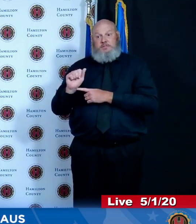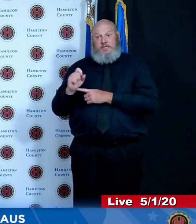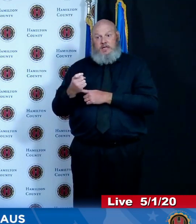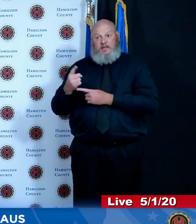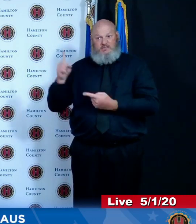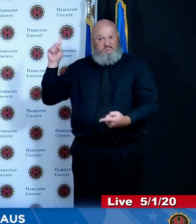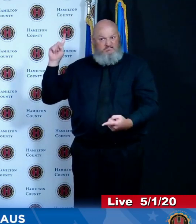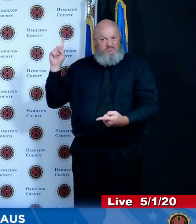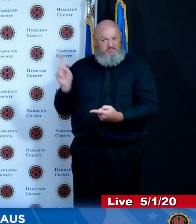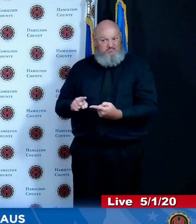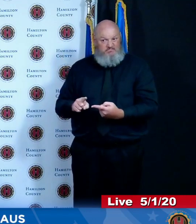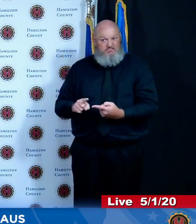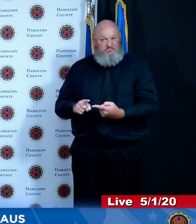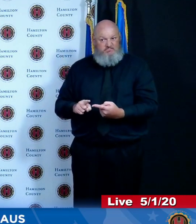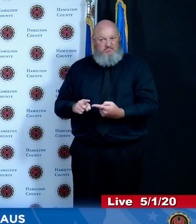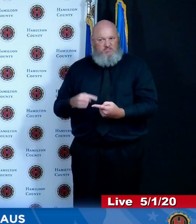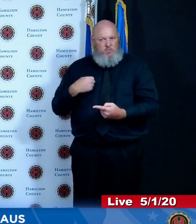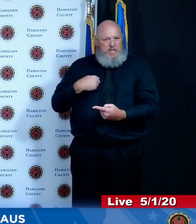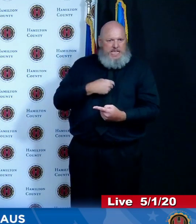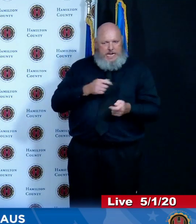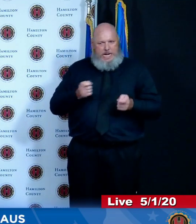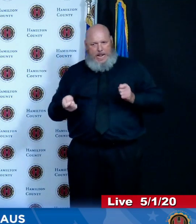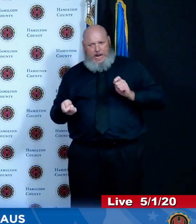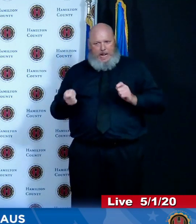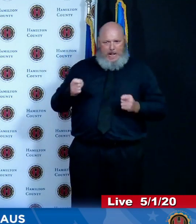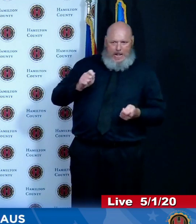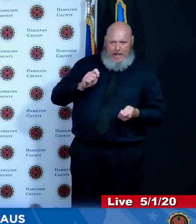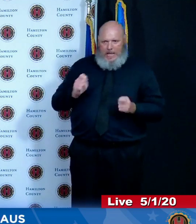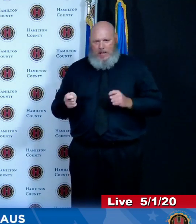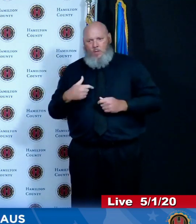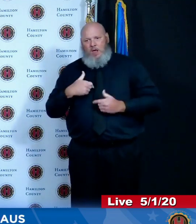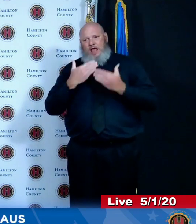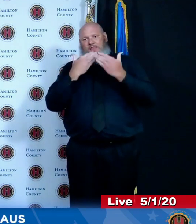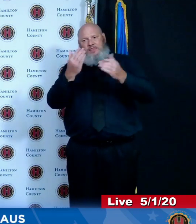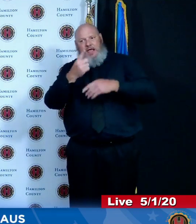all for helping with the effort and we hope to have everyone back as soon as